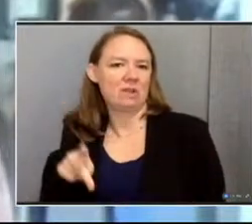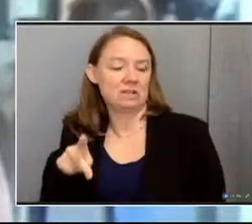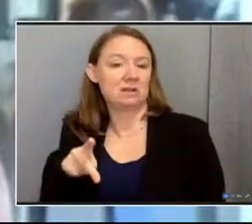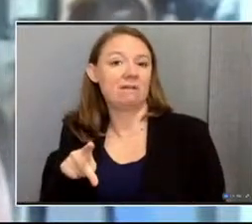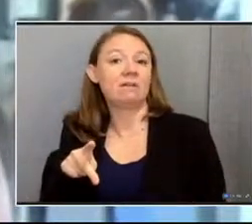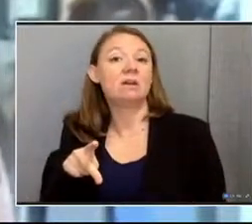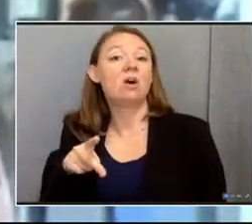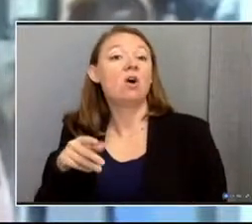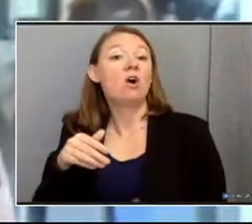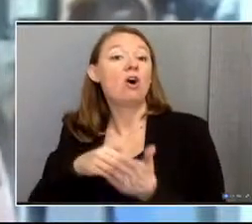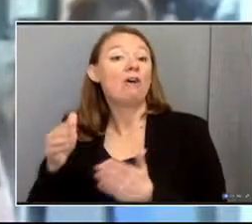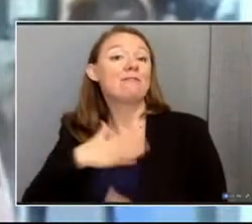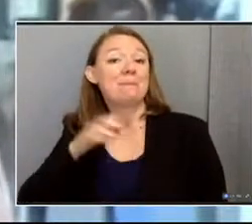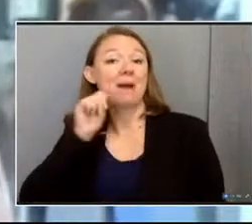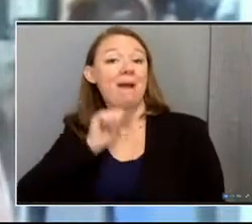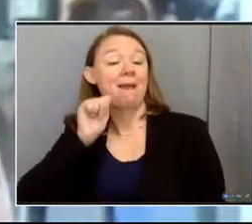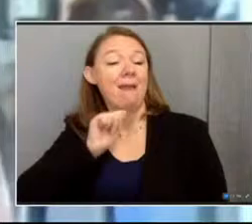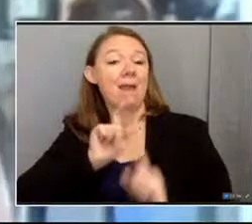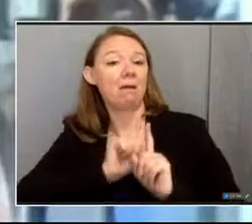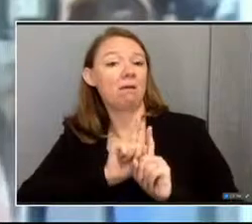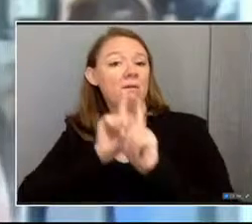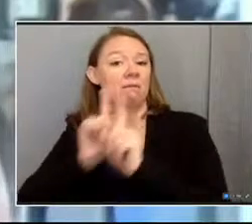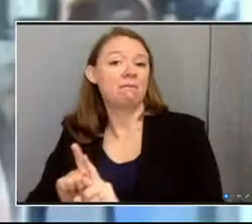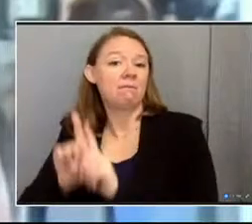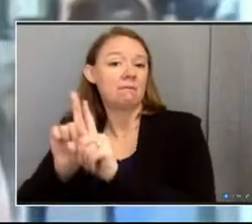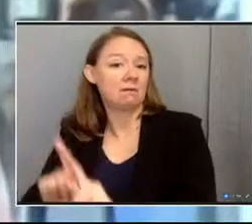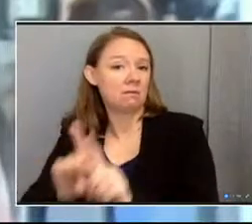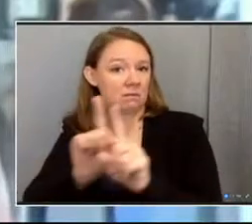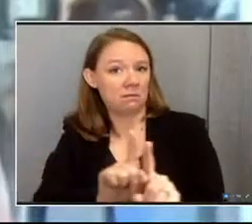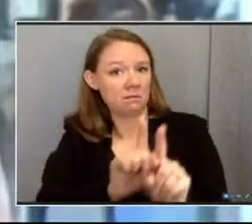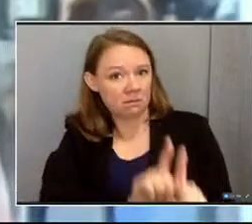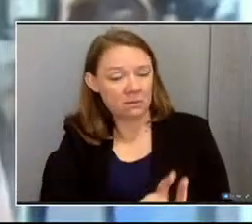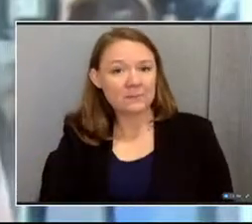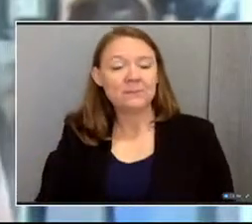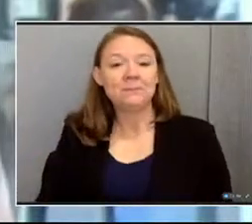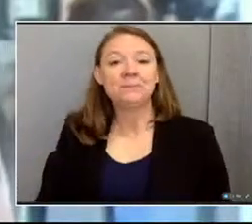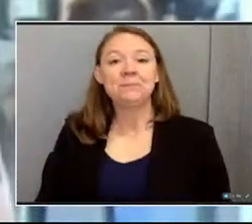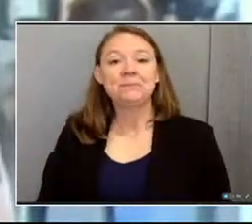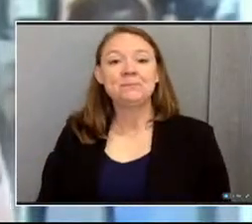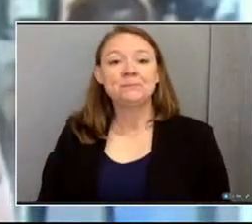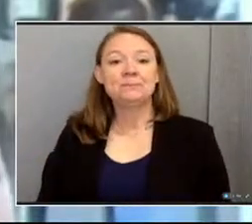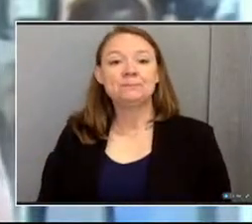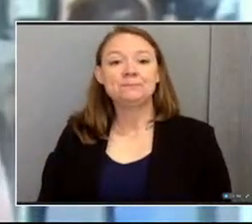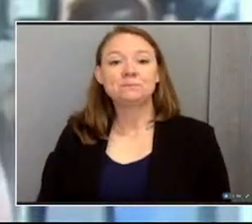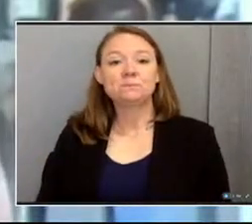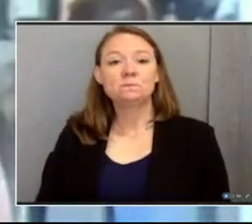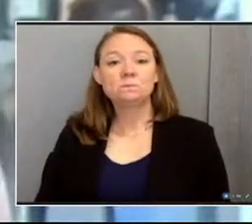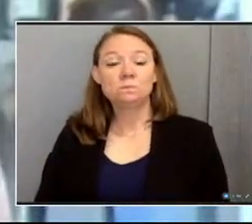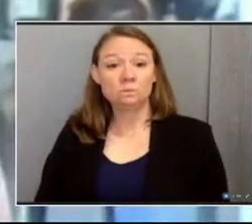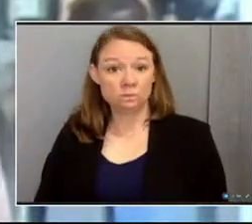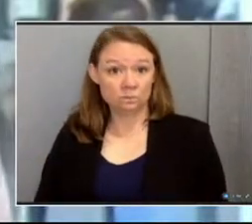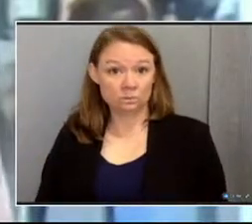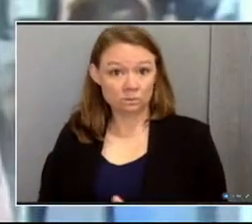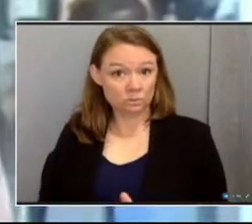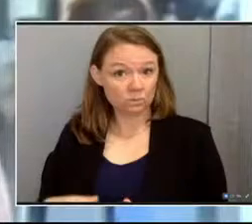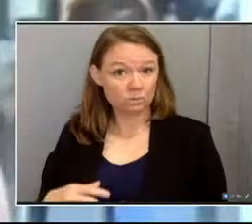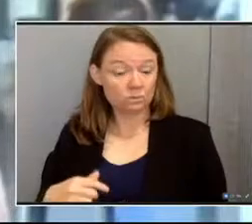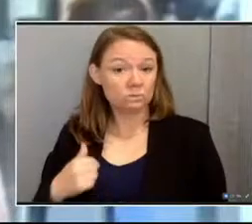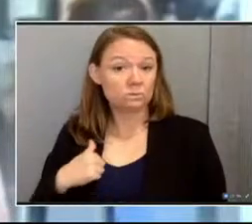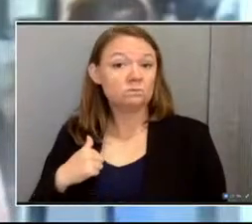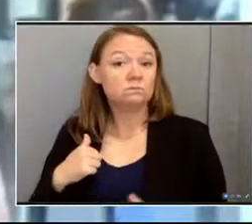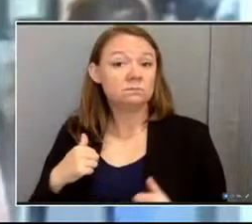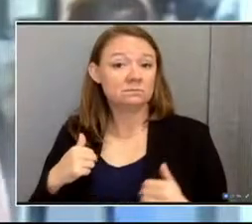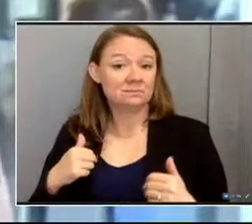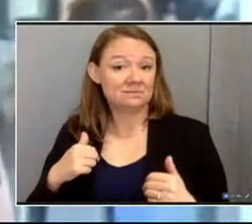to those different places. Developing as a young teenager I would then start to sing in different